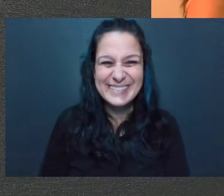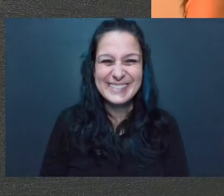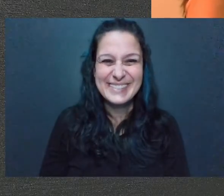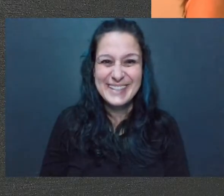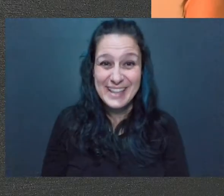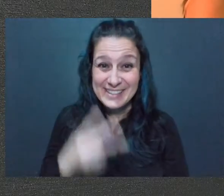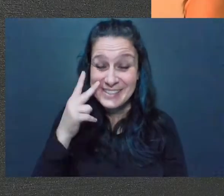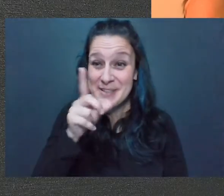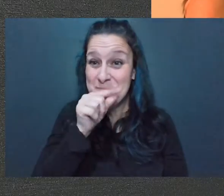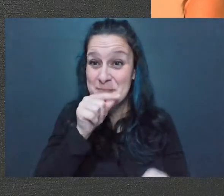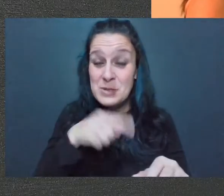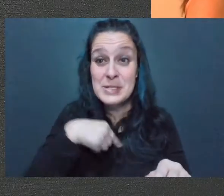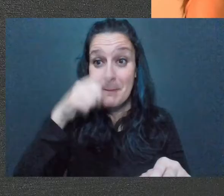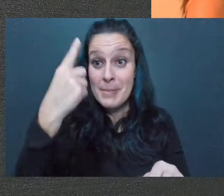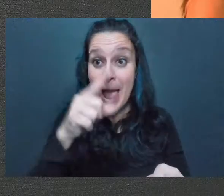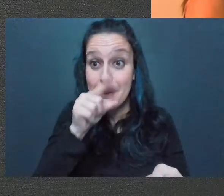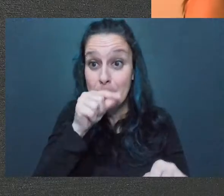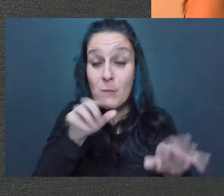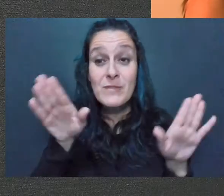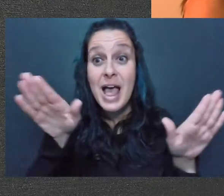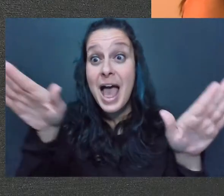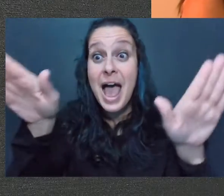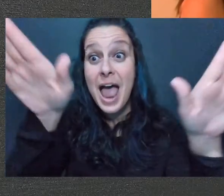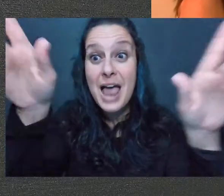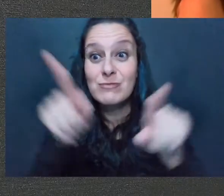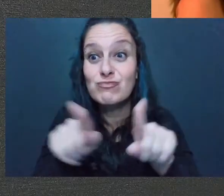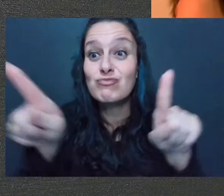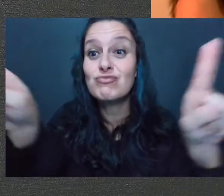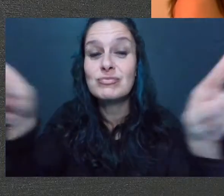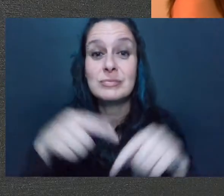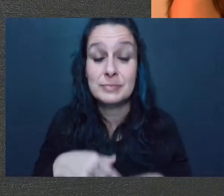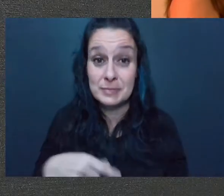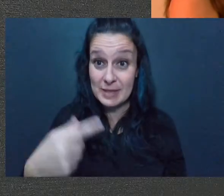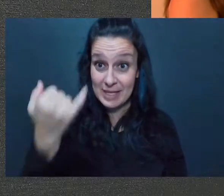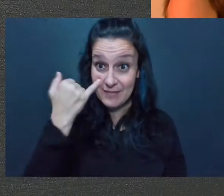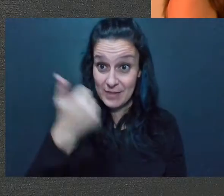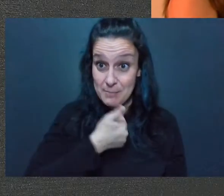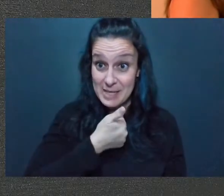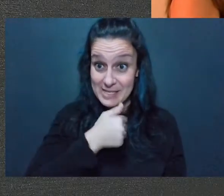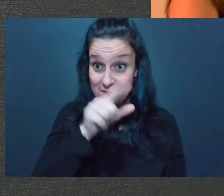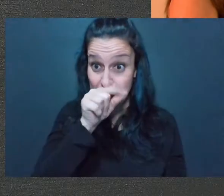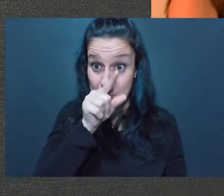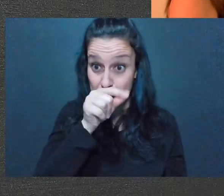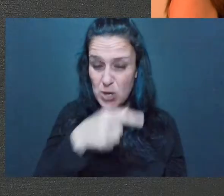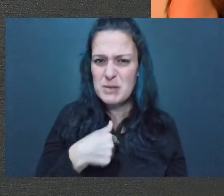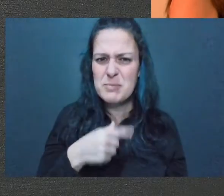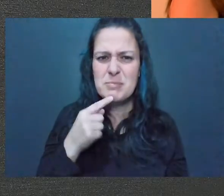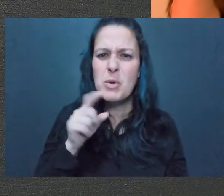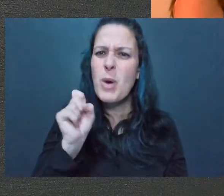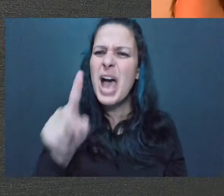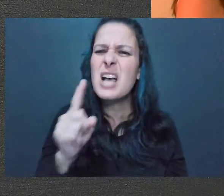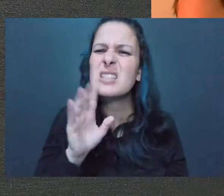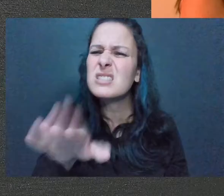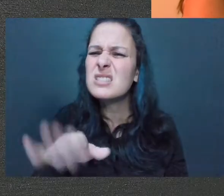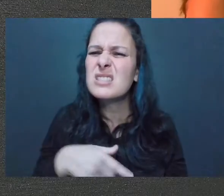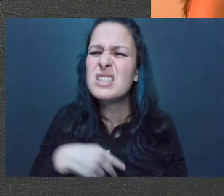Look at all those blackbirds. "If I were a bird, I'd ask where all the other birds go